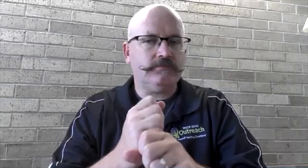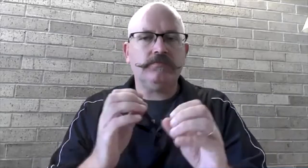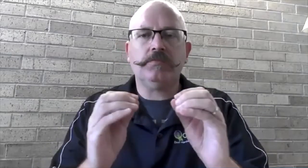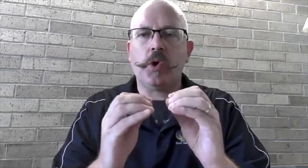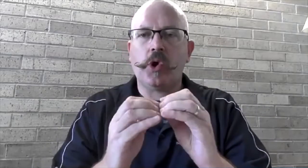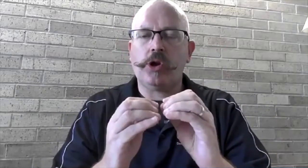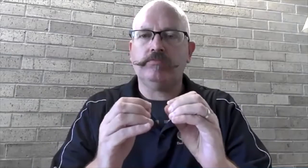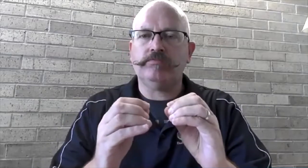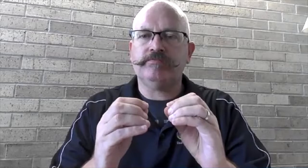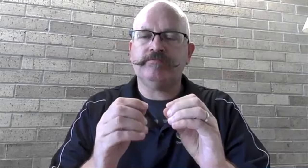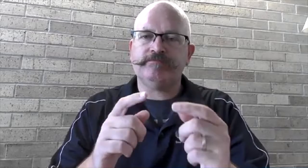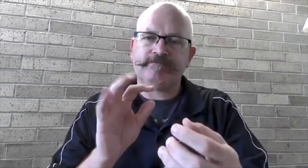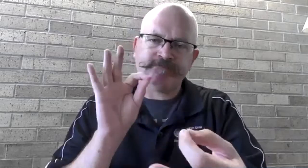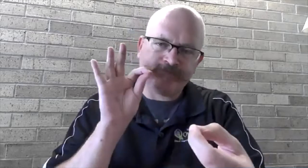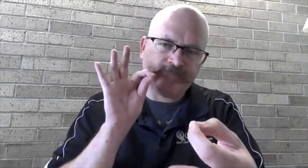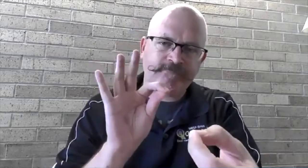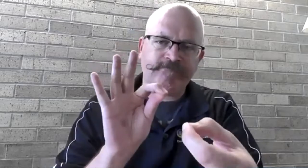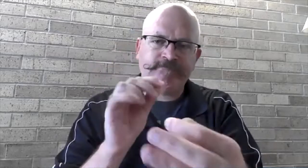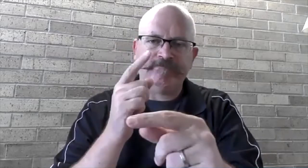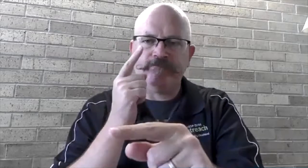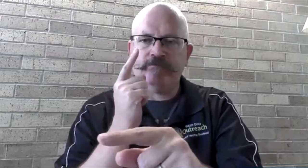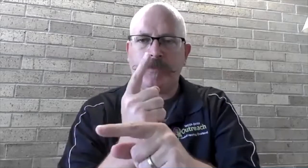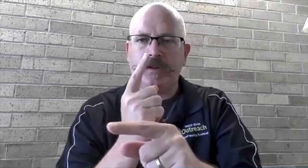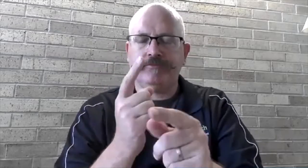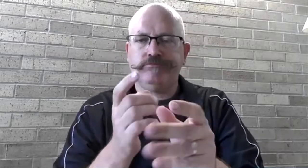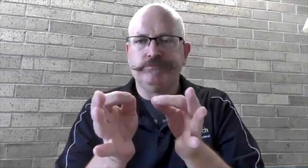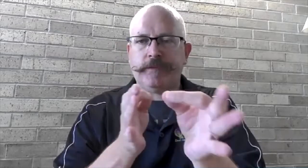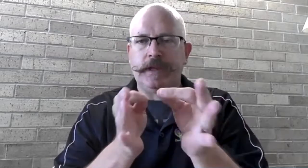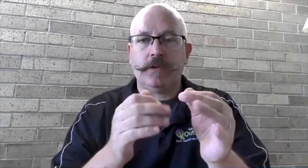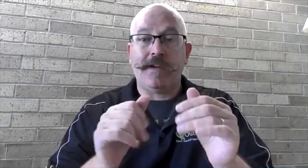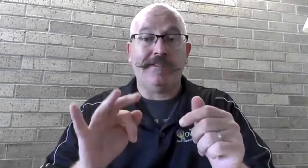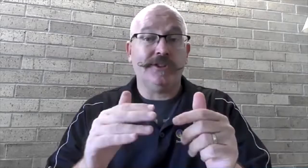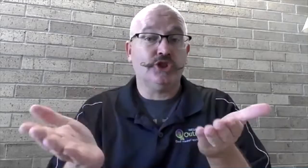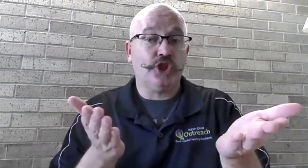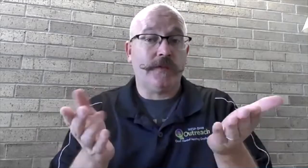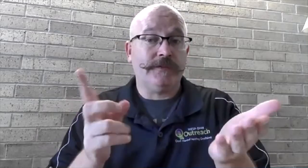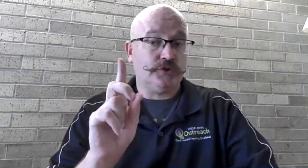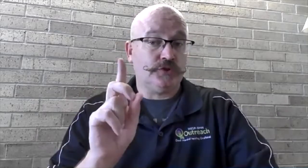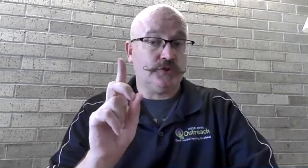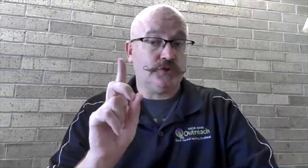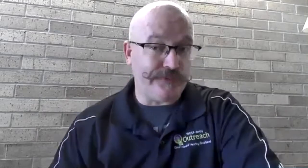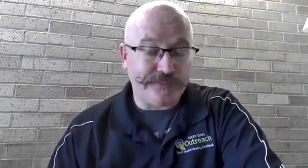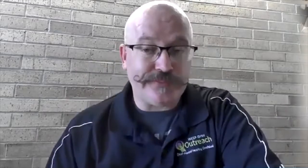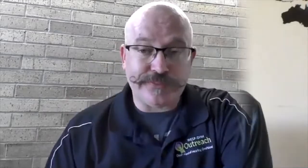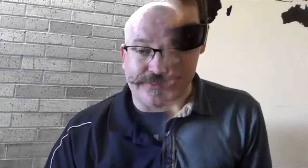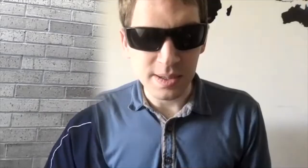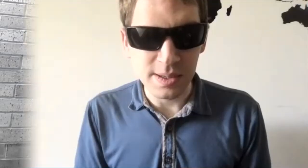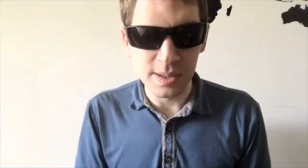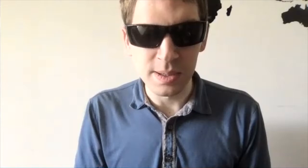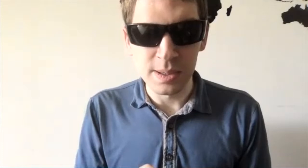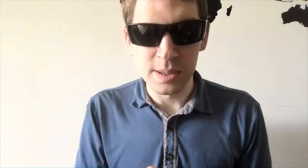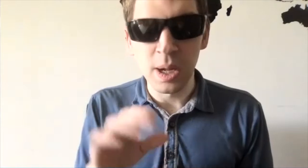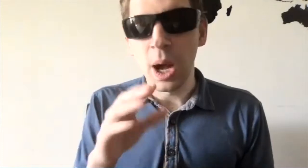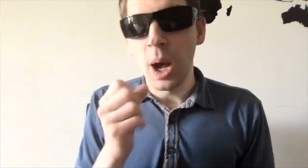to make it a more accurate and precise description of what a service animal is for.